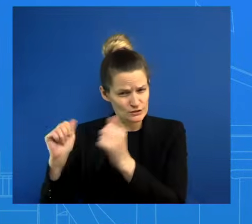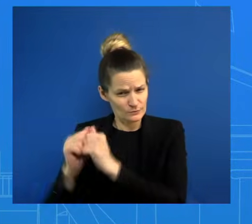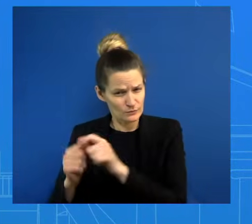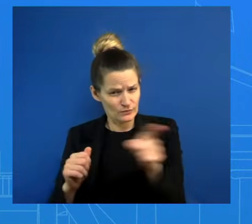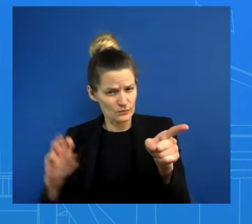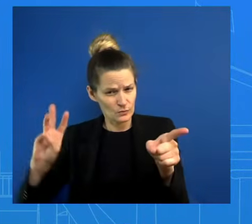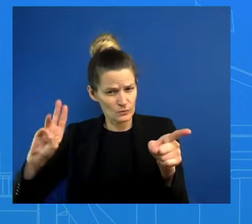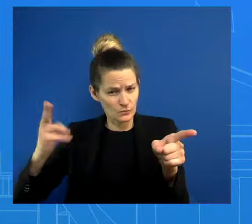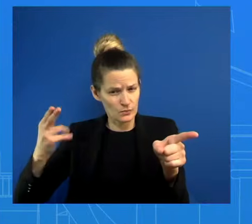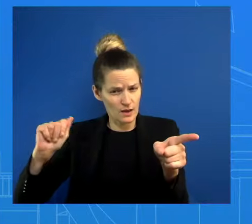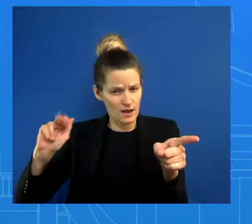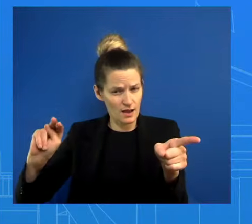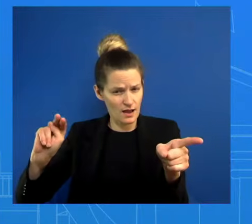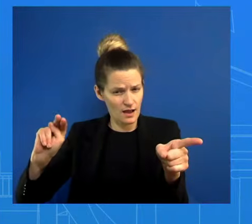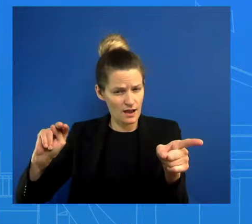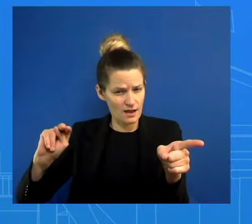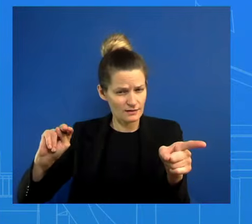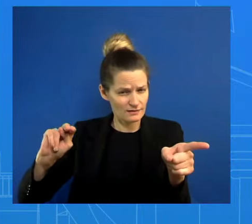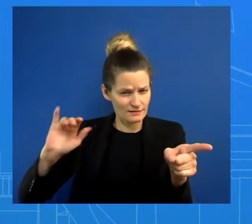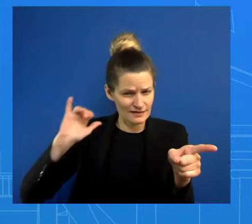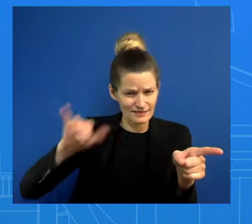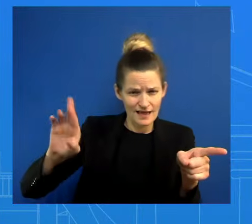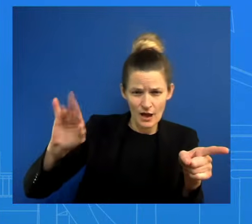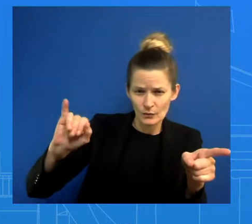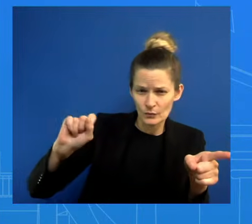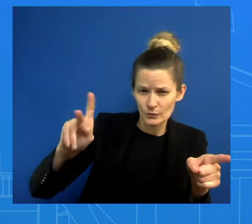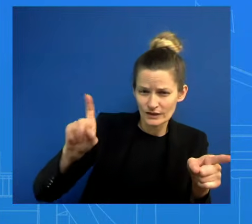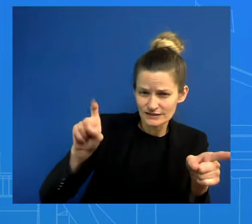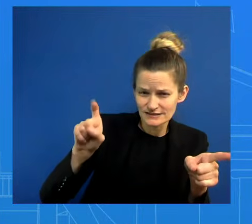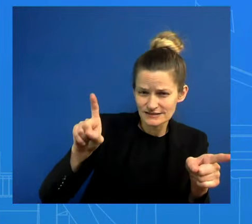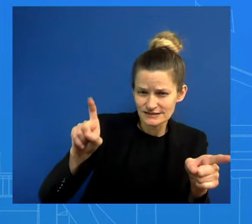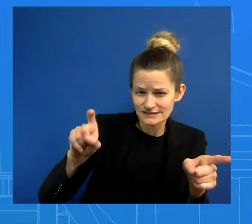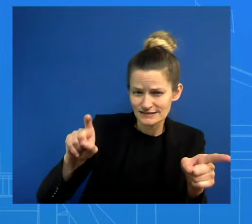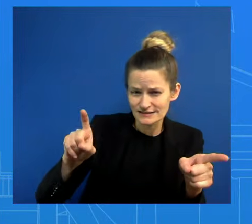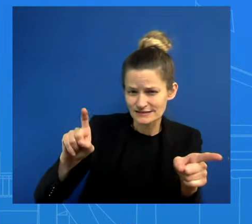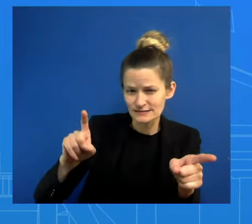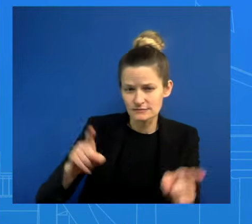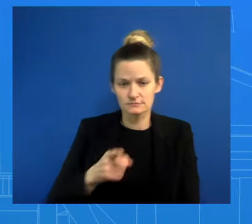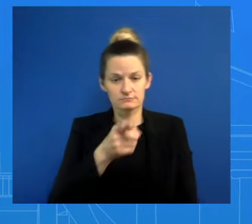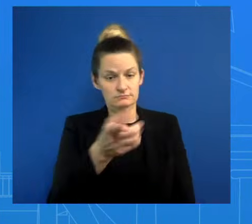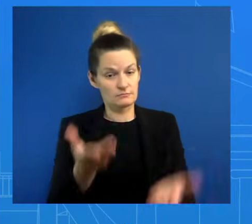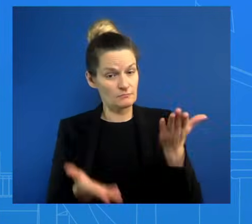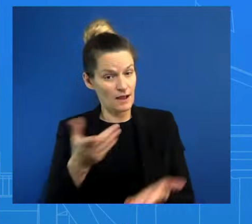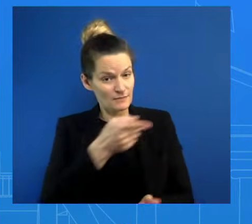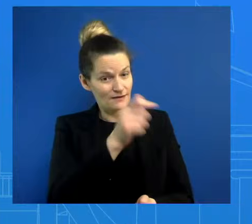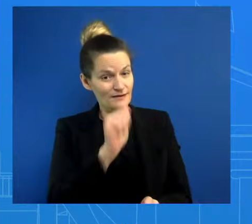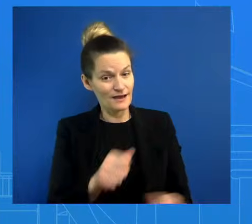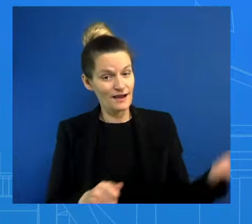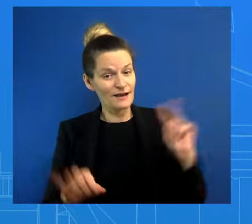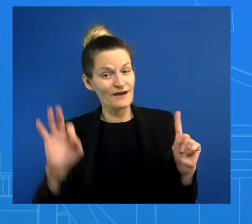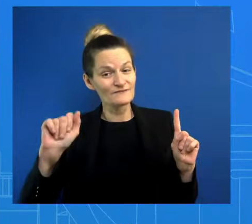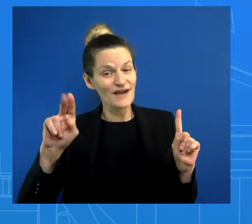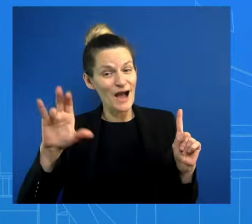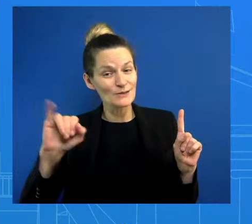Ms. Jean-Pierre: I would refer you to NIH. They would provide you with the information directly. So, I'll just leave that there. The Press: Okay.